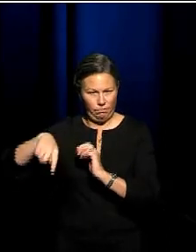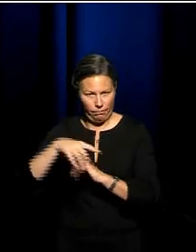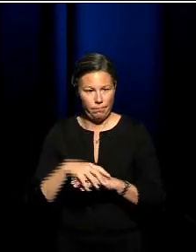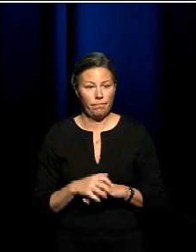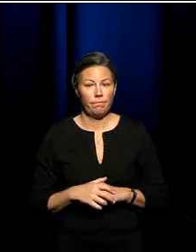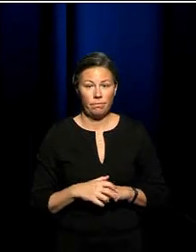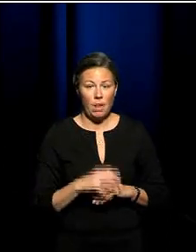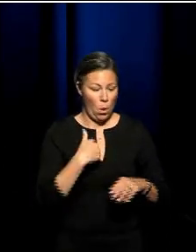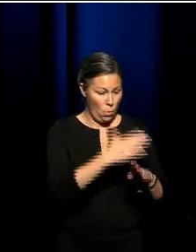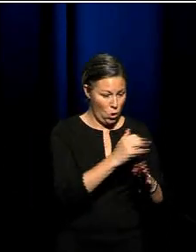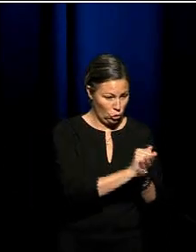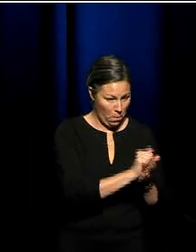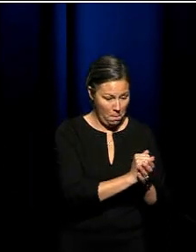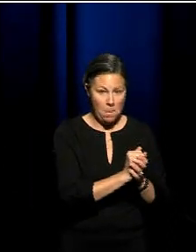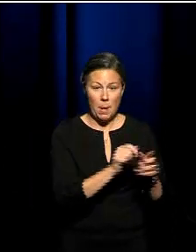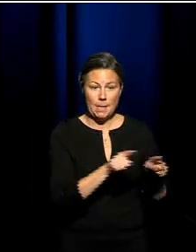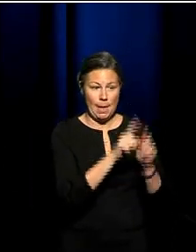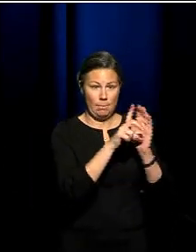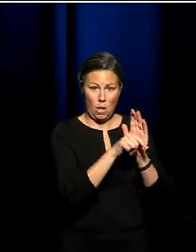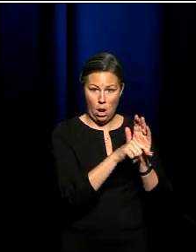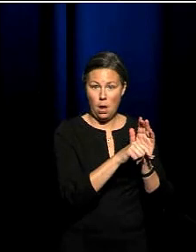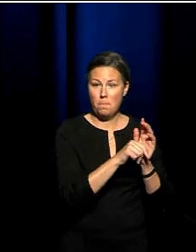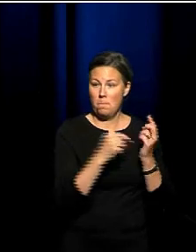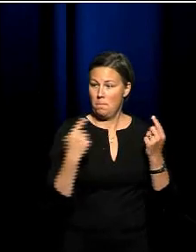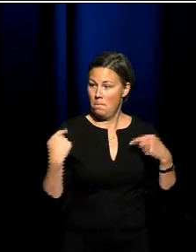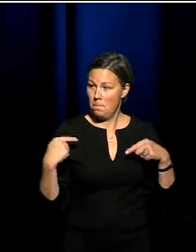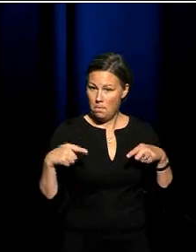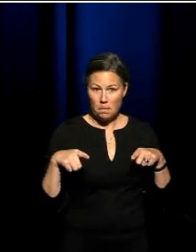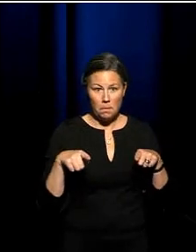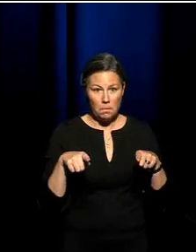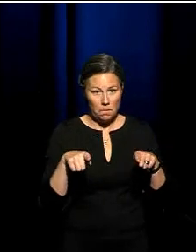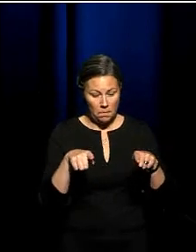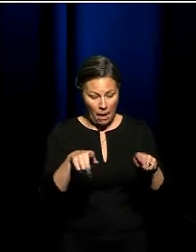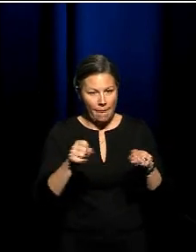hearings of the Commission's legal team. The purpose of the workshops is for the